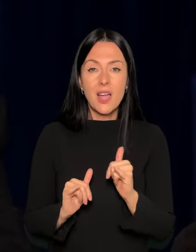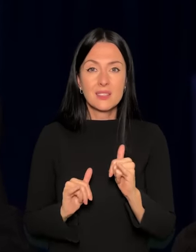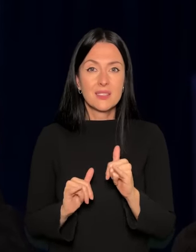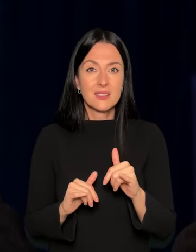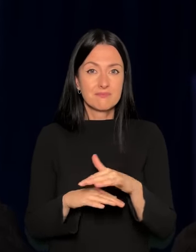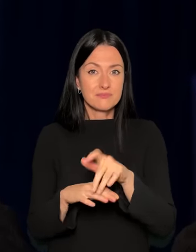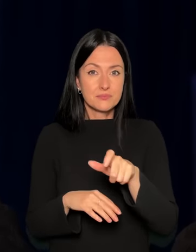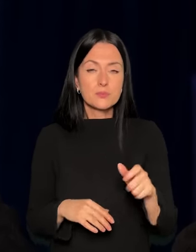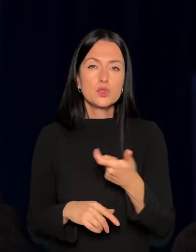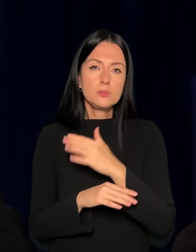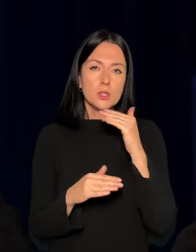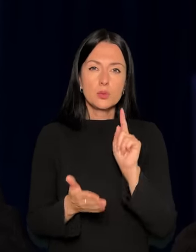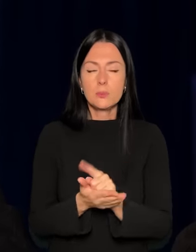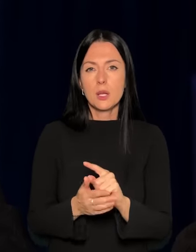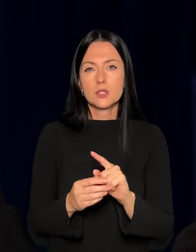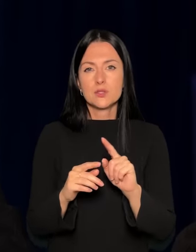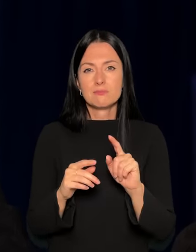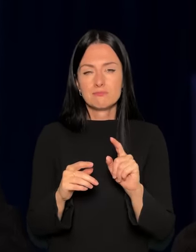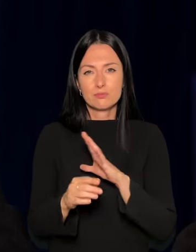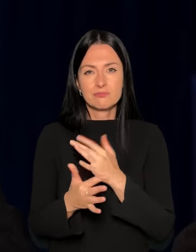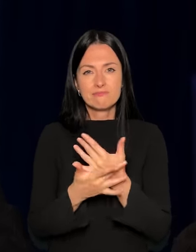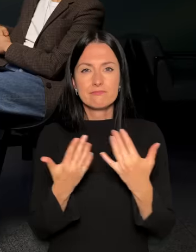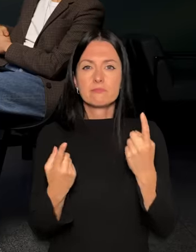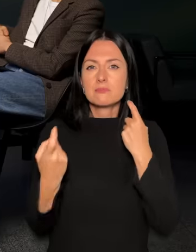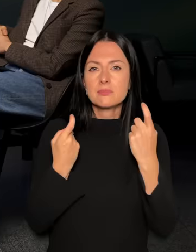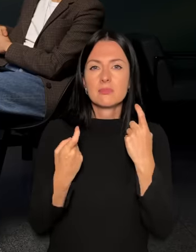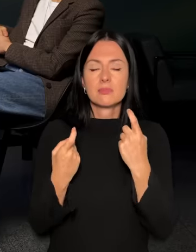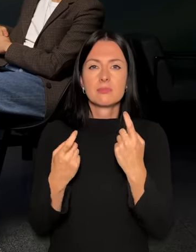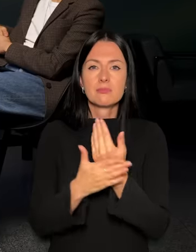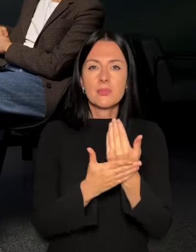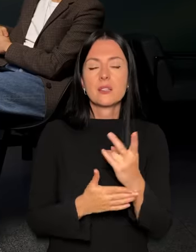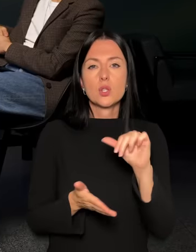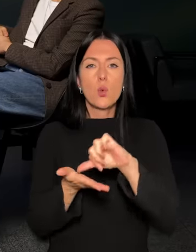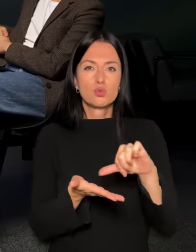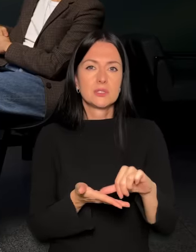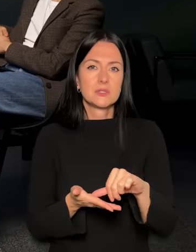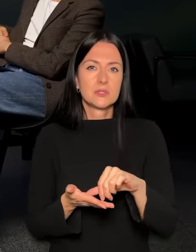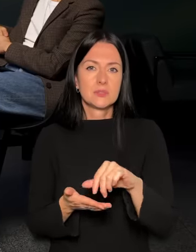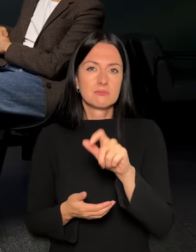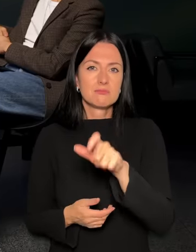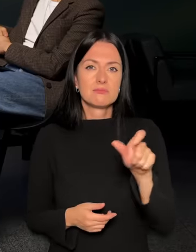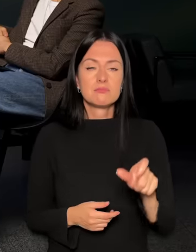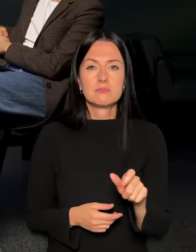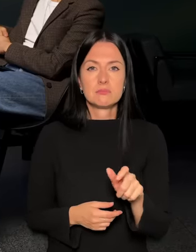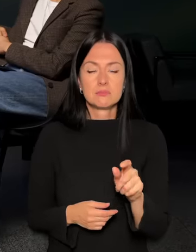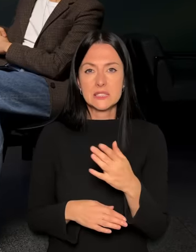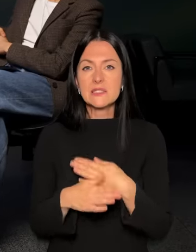a great deal of content should be created featuring individuals with disabilities.